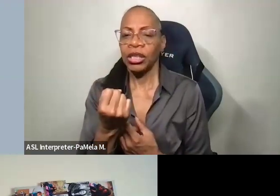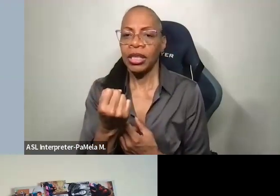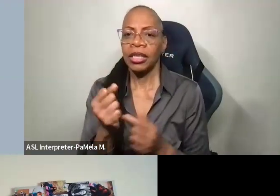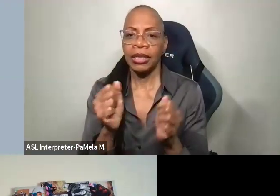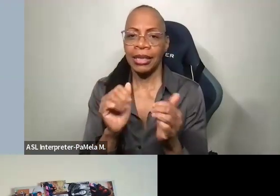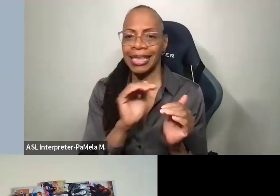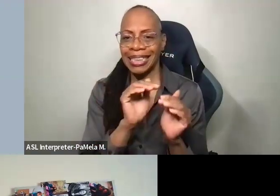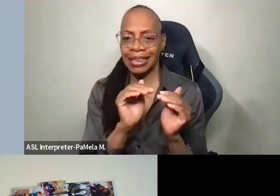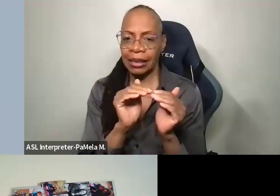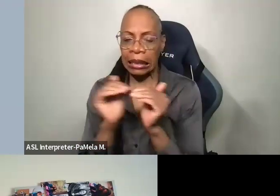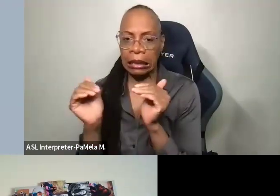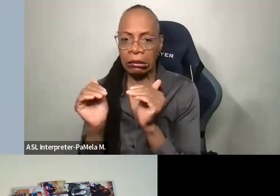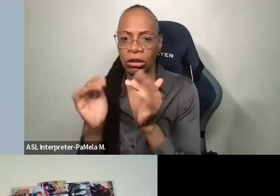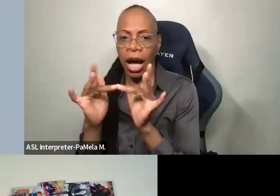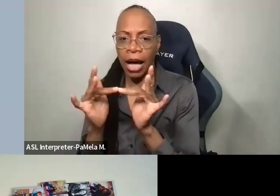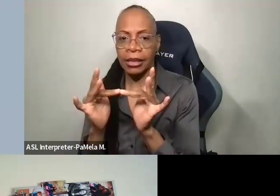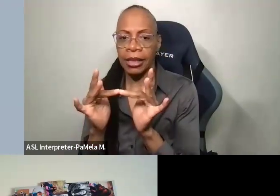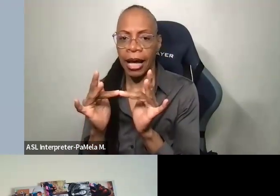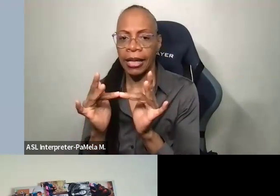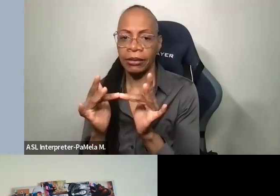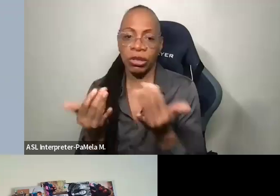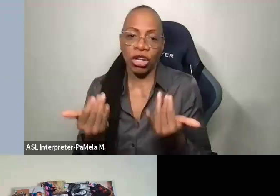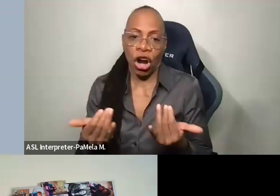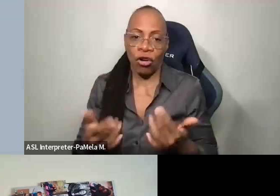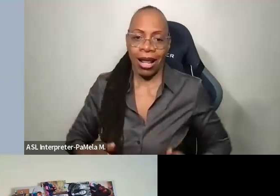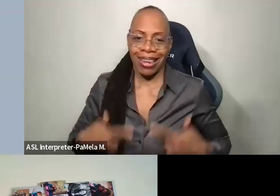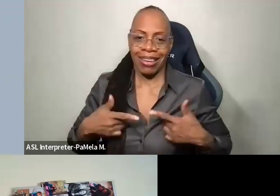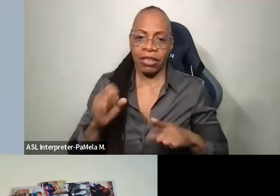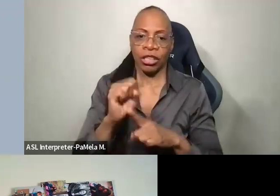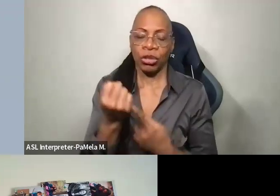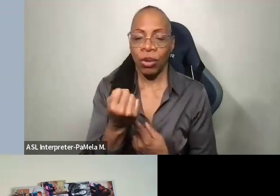So it can and probably is recorded more than once a month.